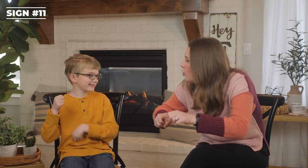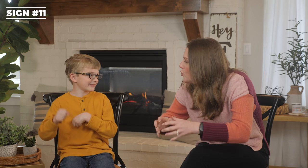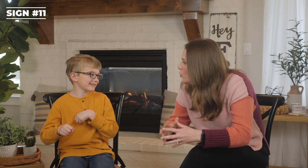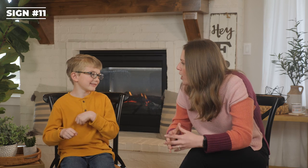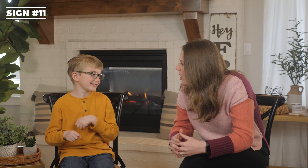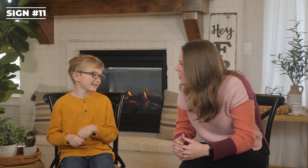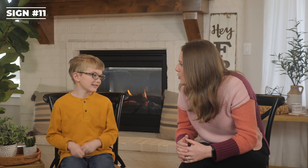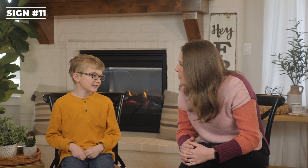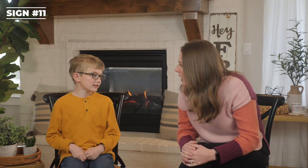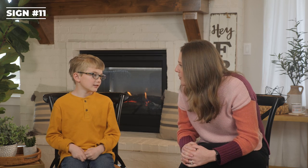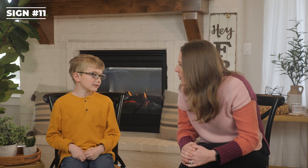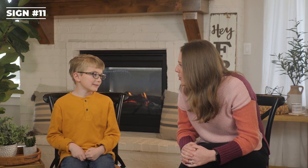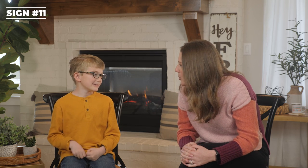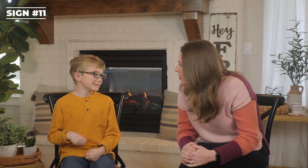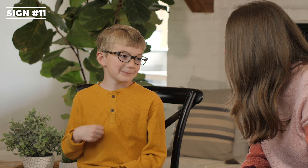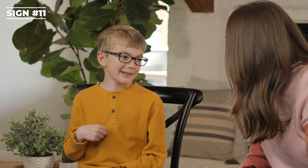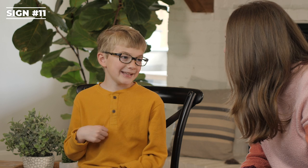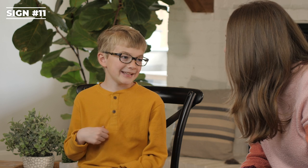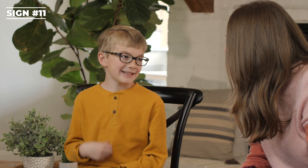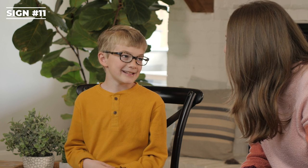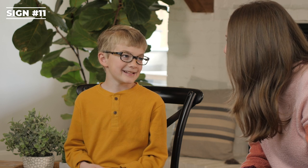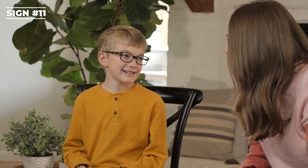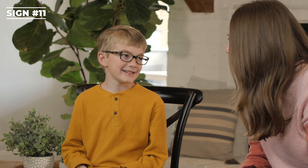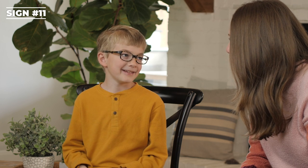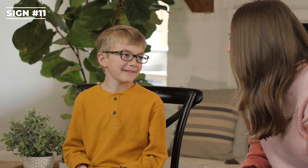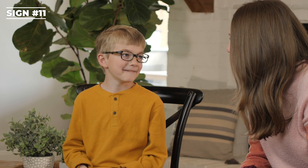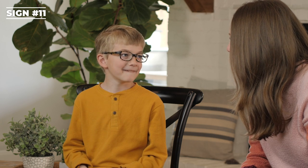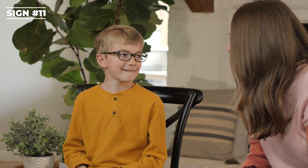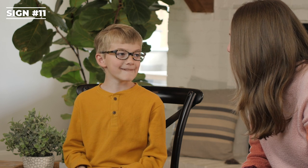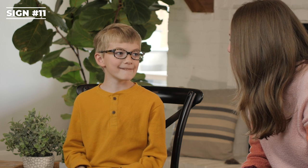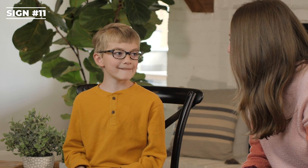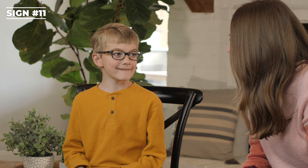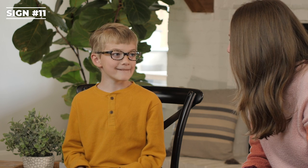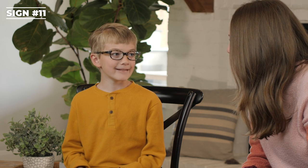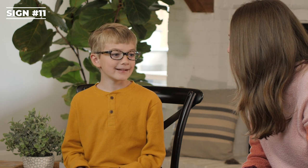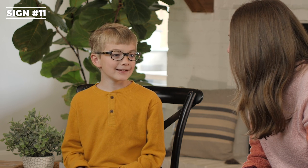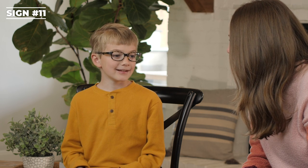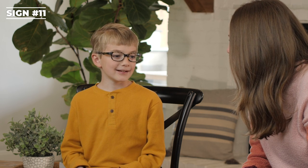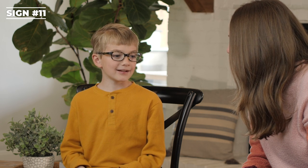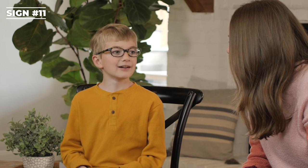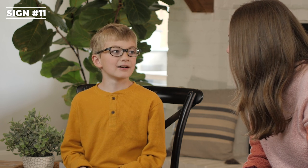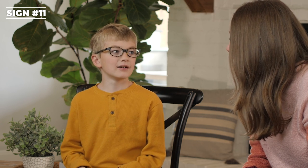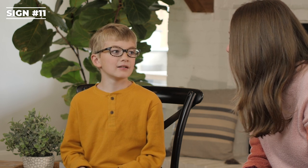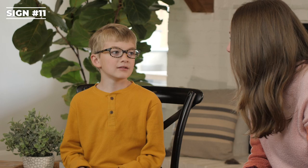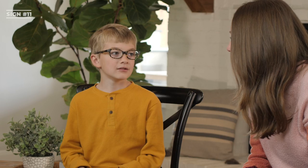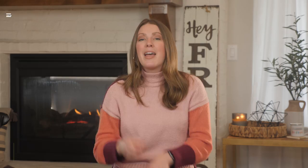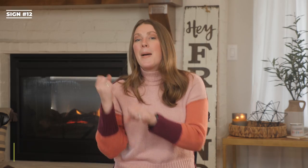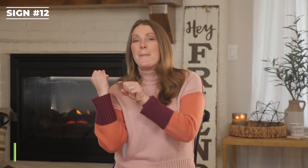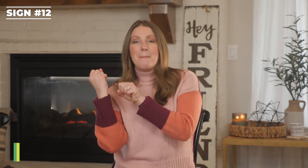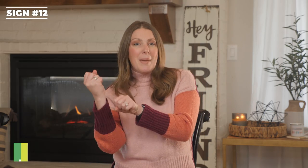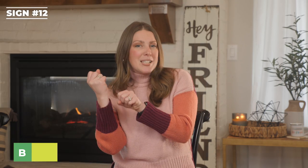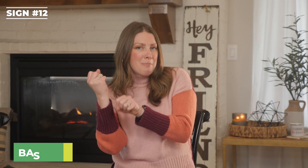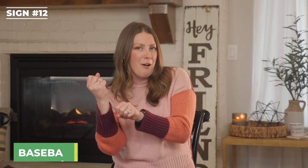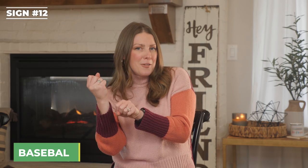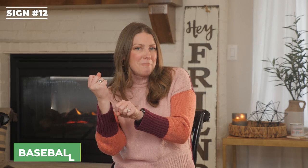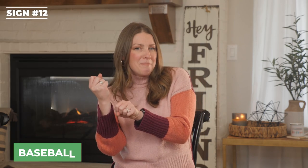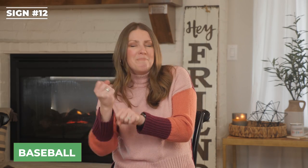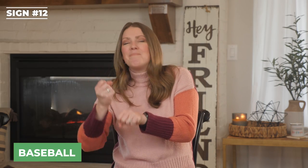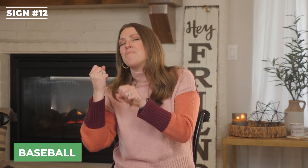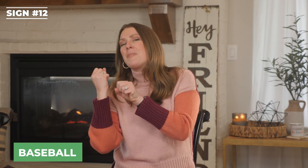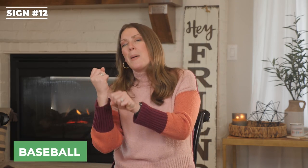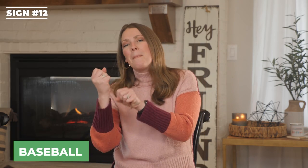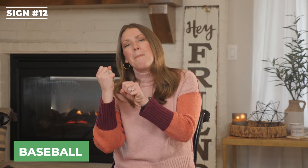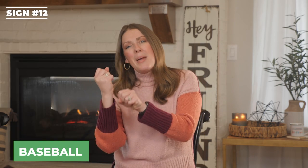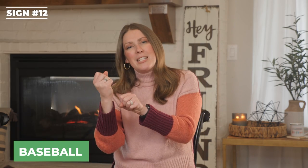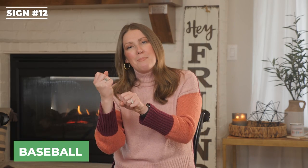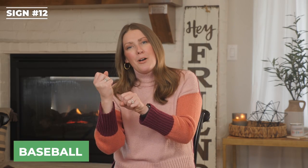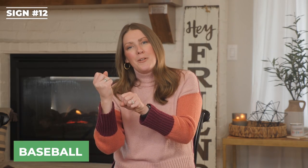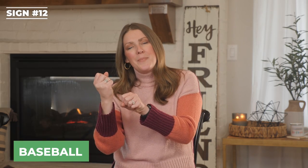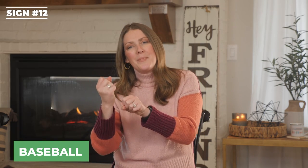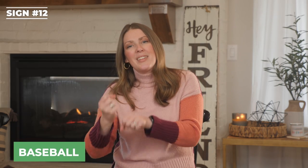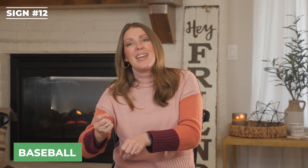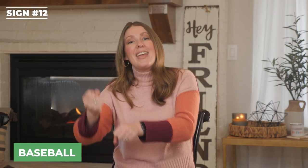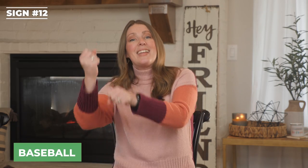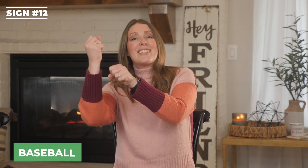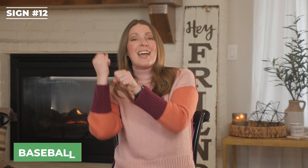Who got a new bike for their birthday? Me. Are you so excited to ride it? Ah-uh. 'Baseball, baseball'